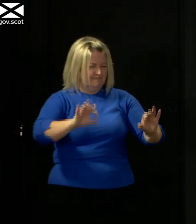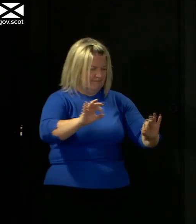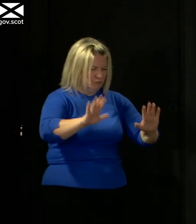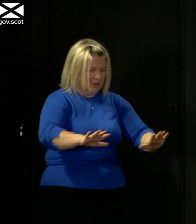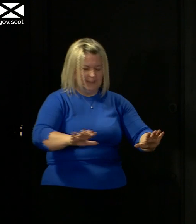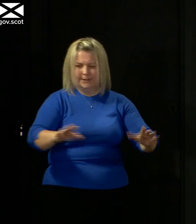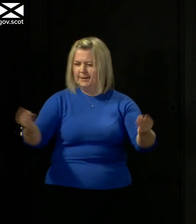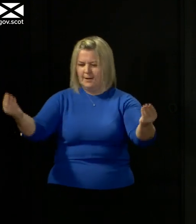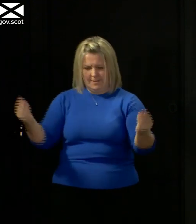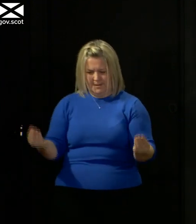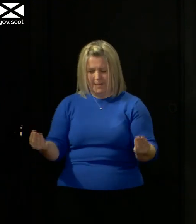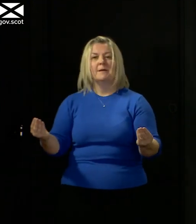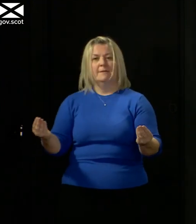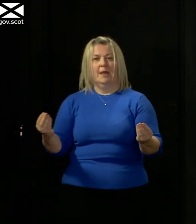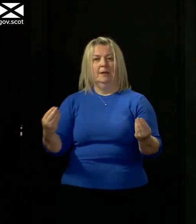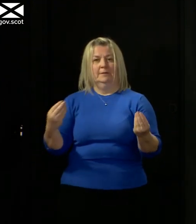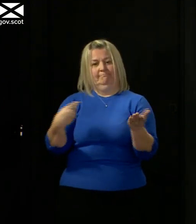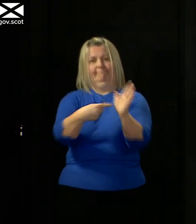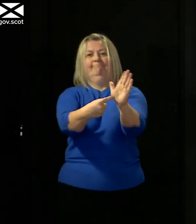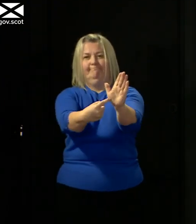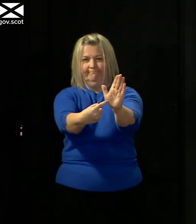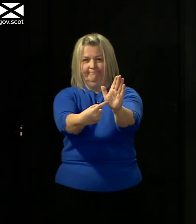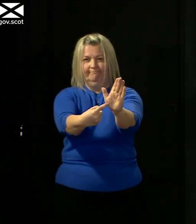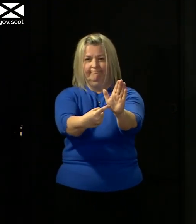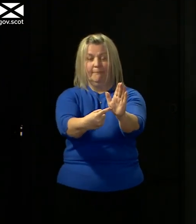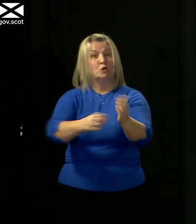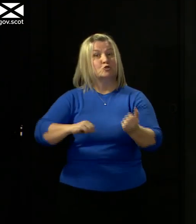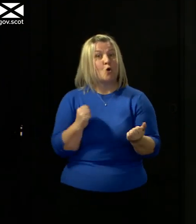stand to be corrected if if I'm wrong about this but I think we are publishing